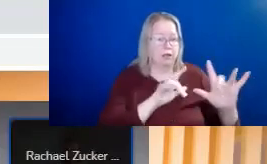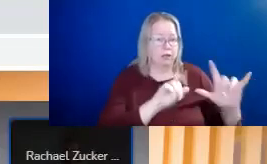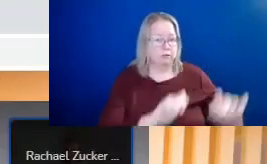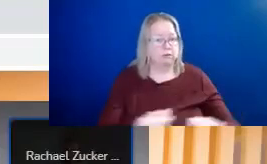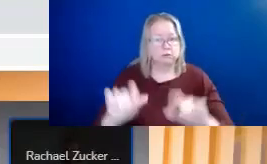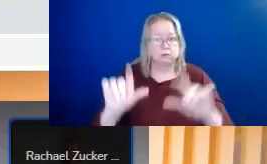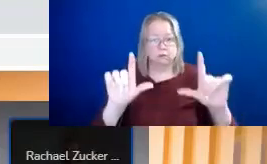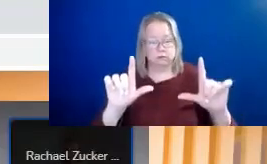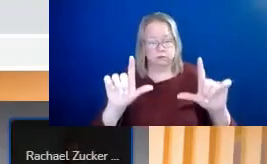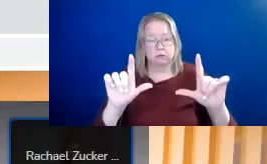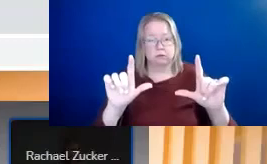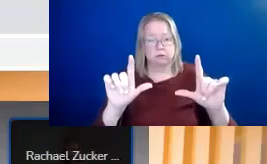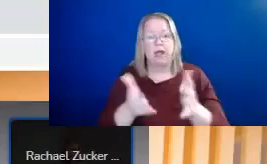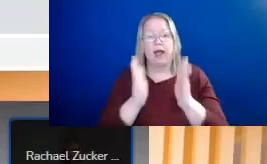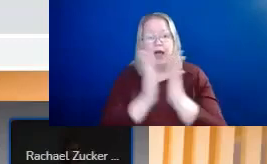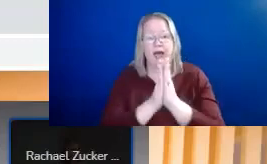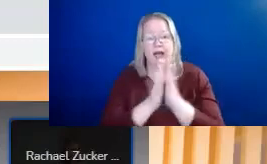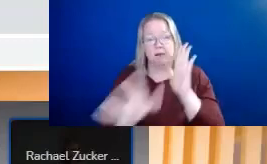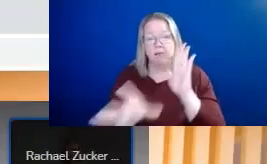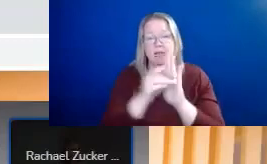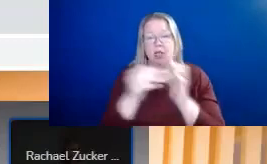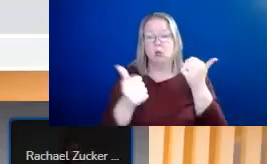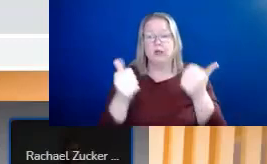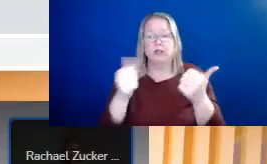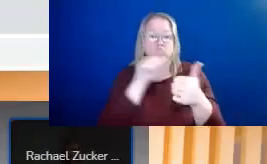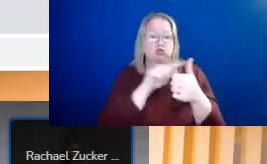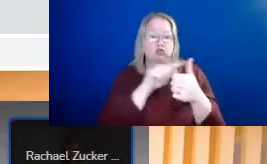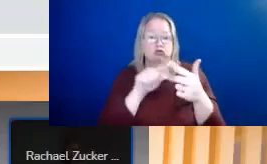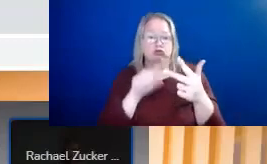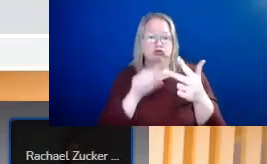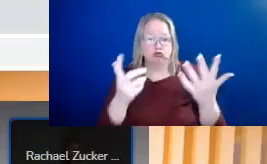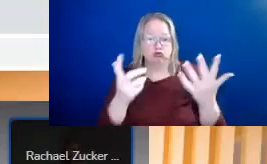It will prompt you to choose which screen you want to share if you want multiple.